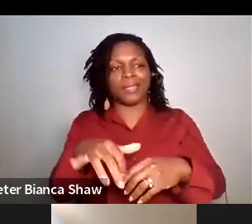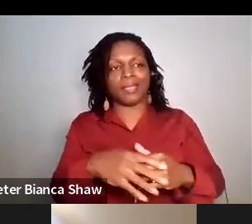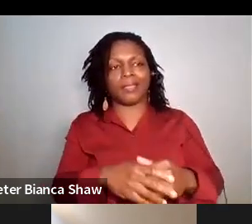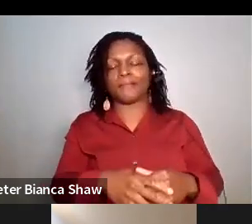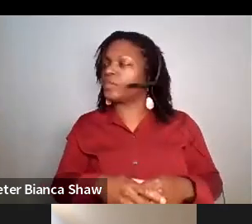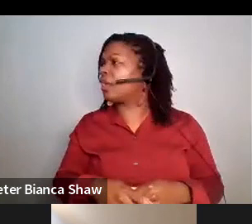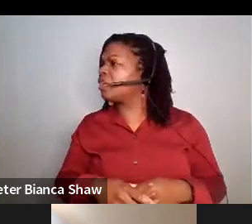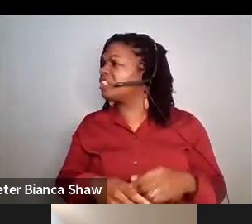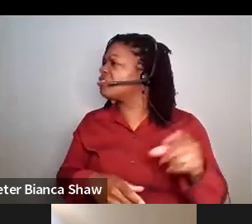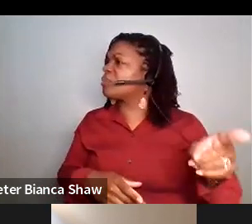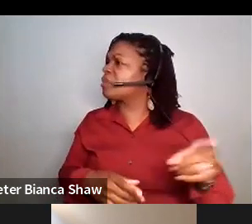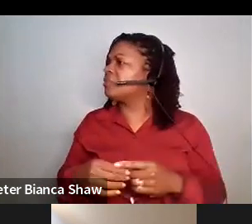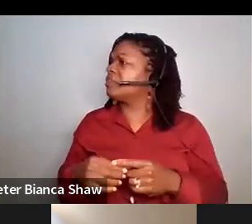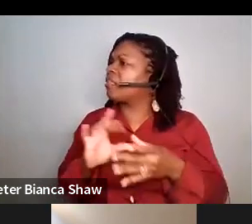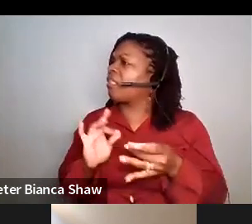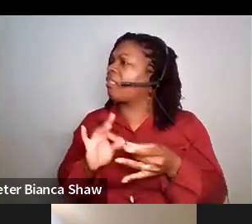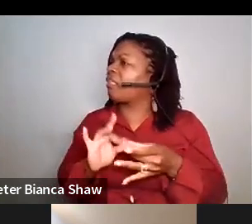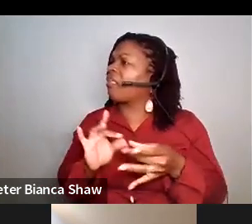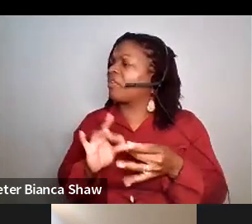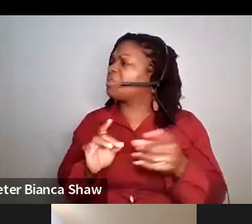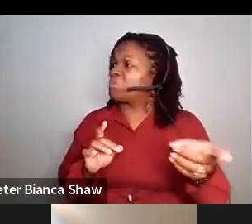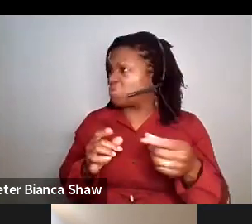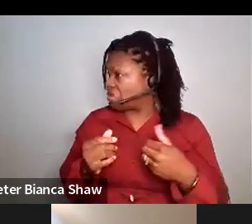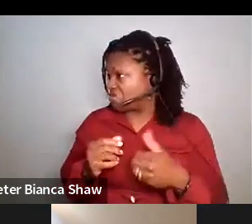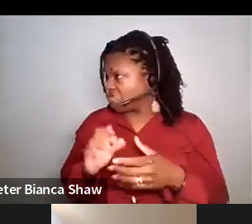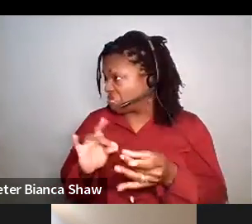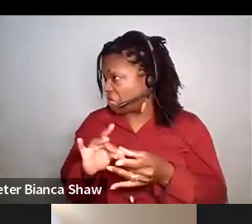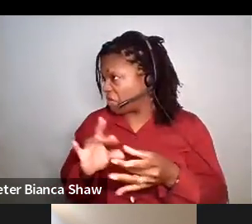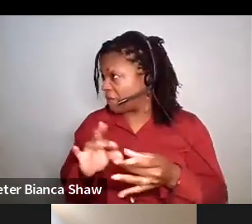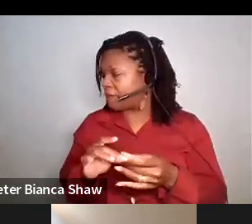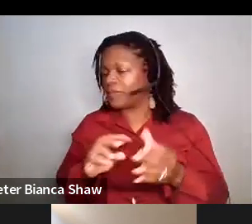About the child who's sitting there and not even though they can't participate in the conversation.